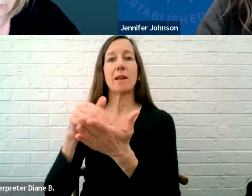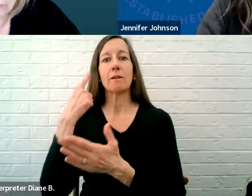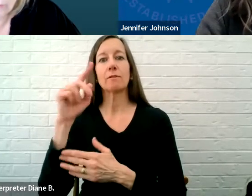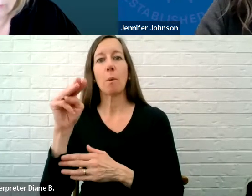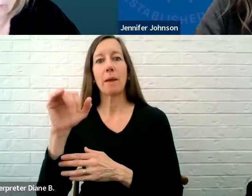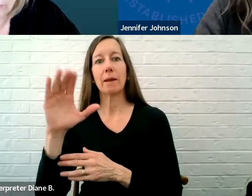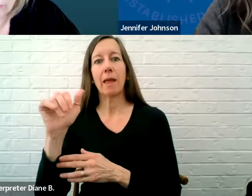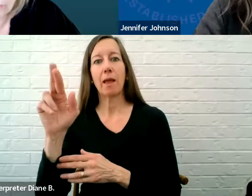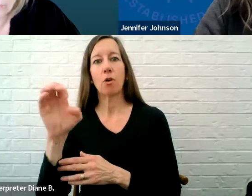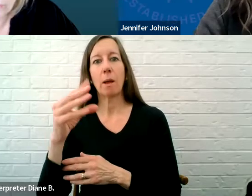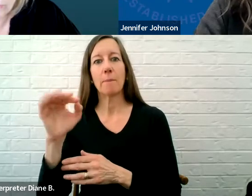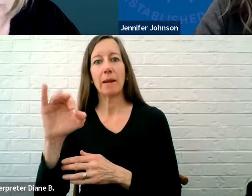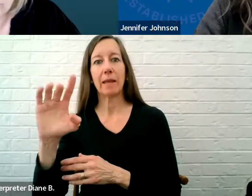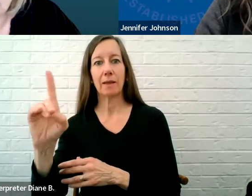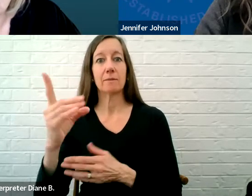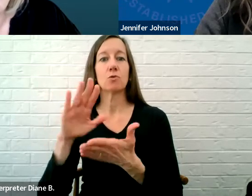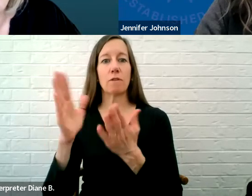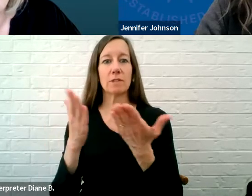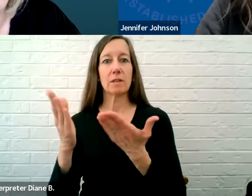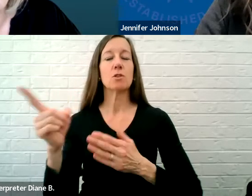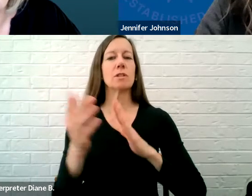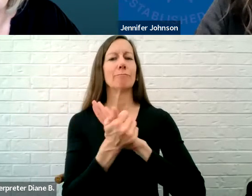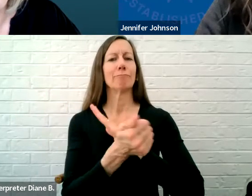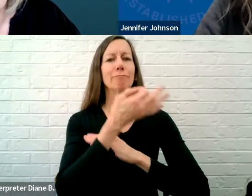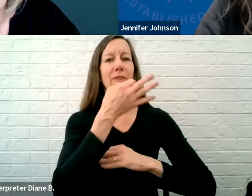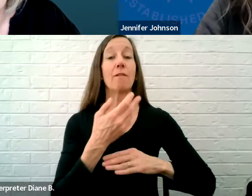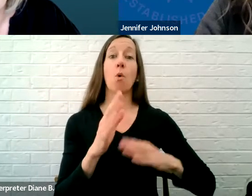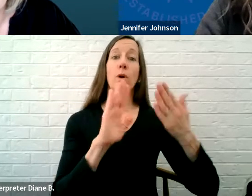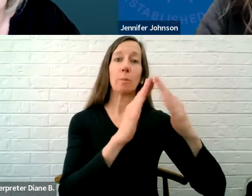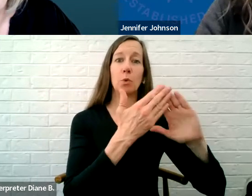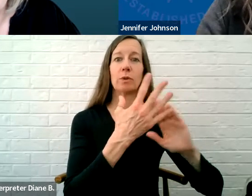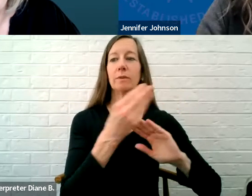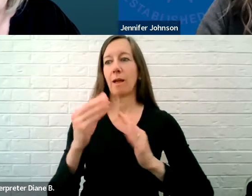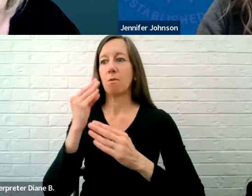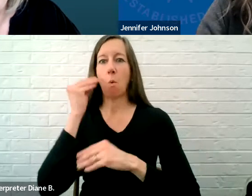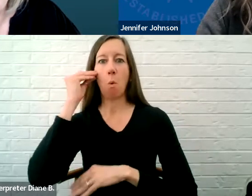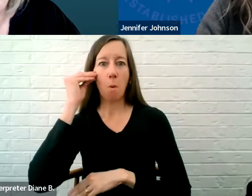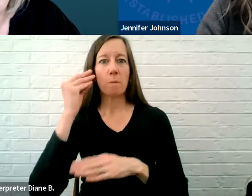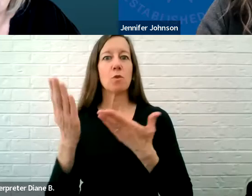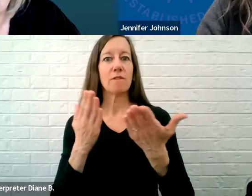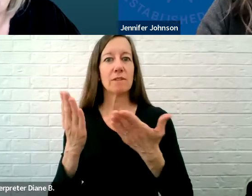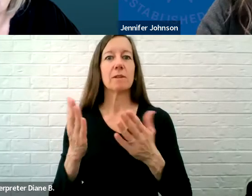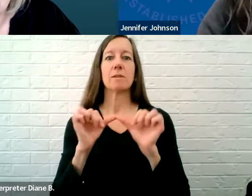She is an expert in Medicaid home and community-based services, managed long-term services and supports self